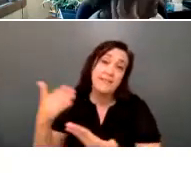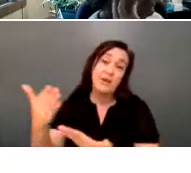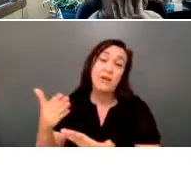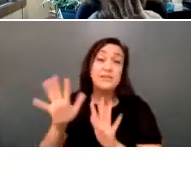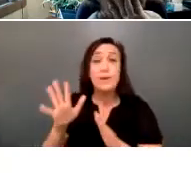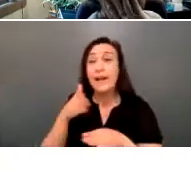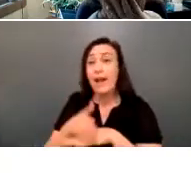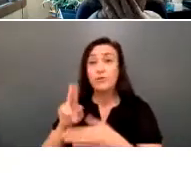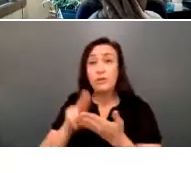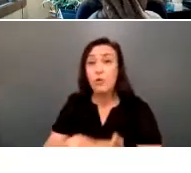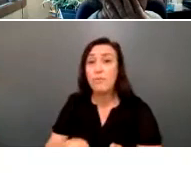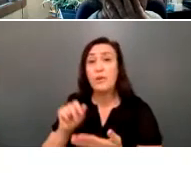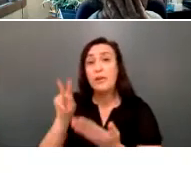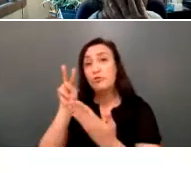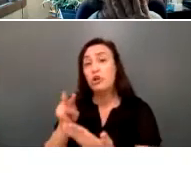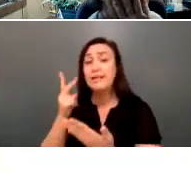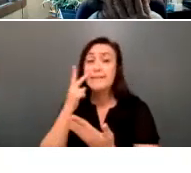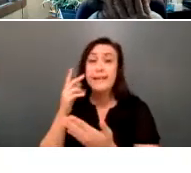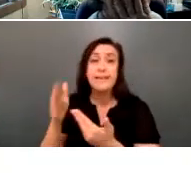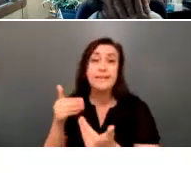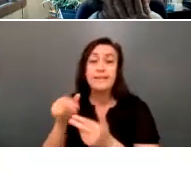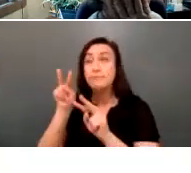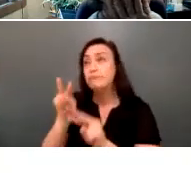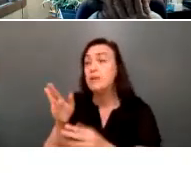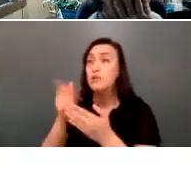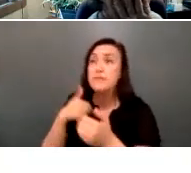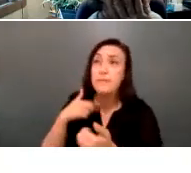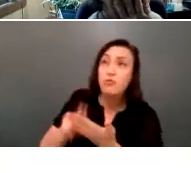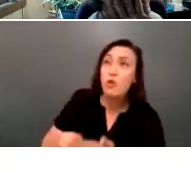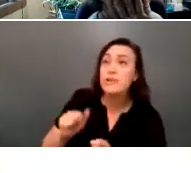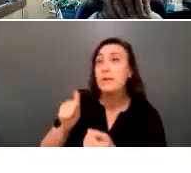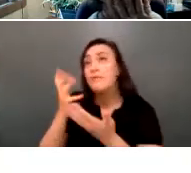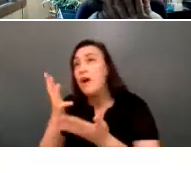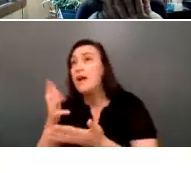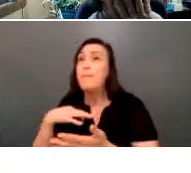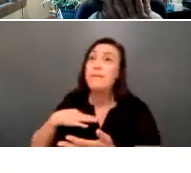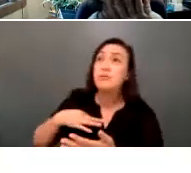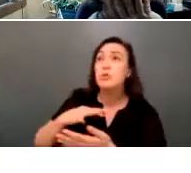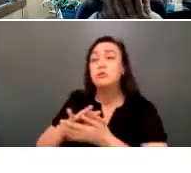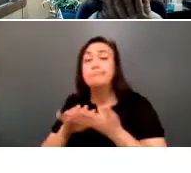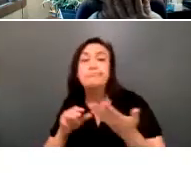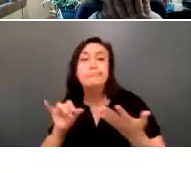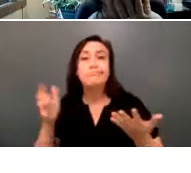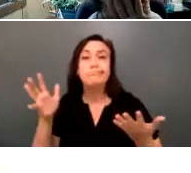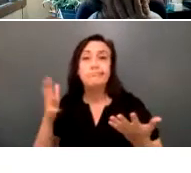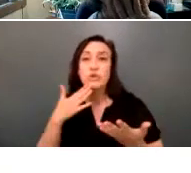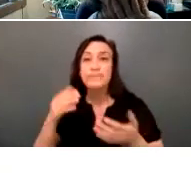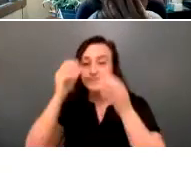Once you are enrolled, you able to go in and look and see what services you're enrolled to provide where you're eligible for,